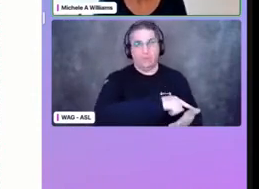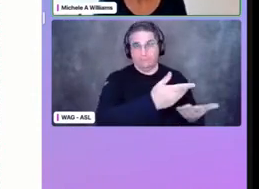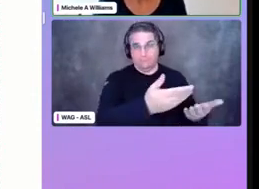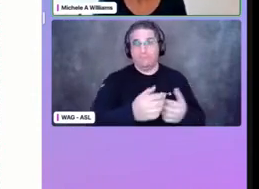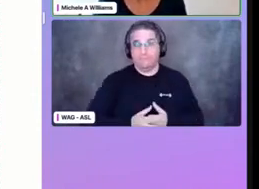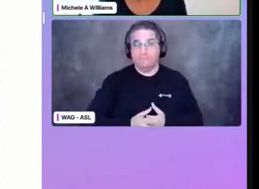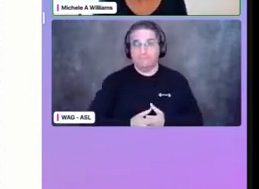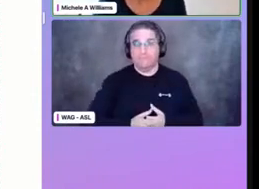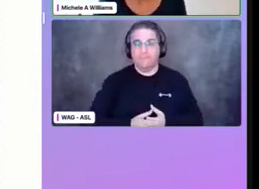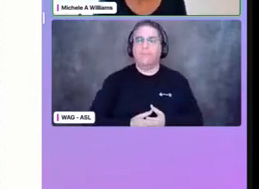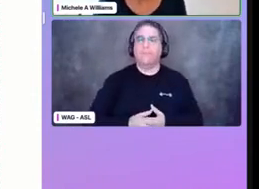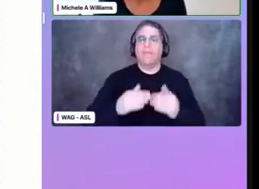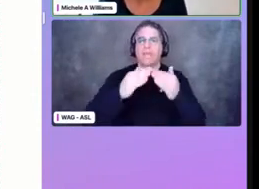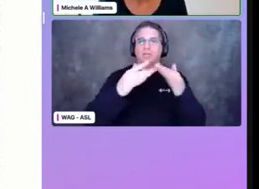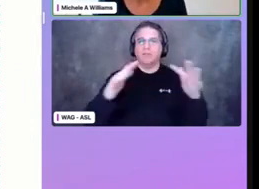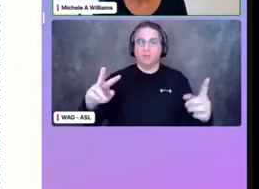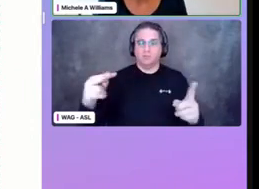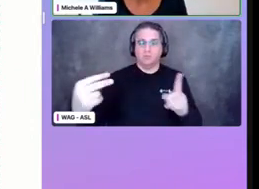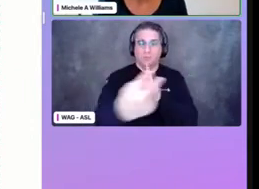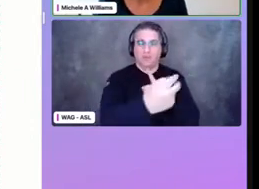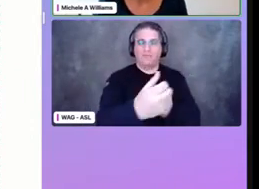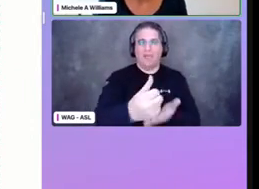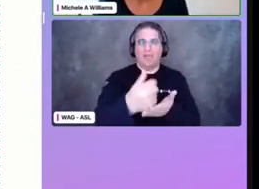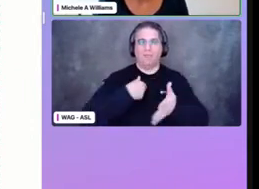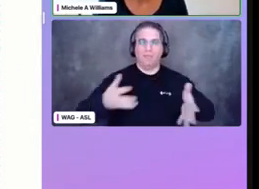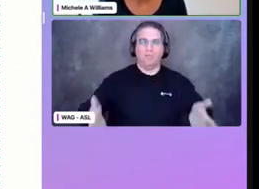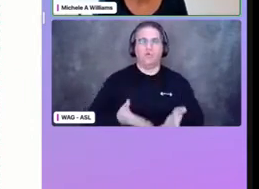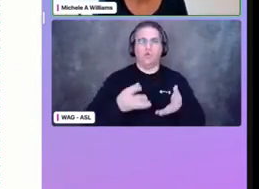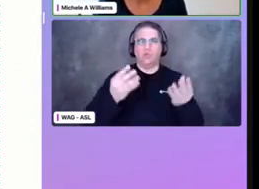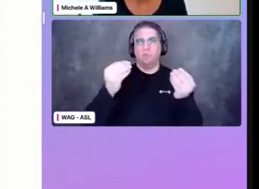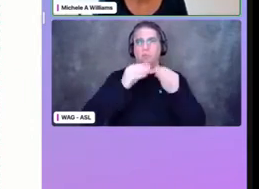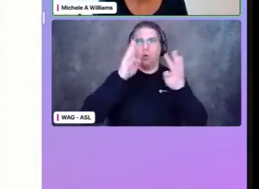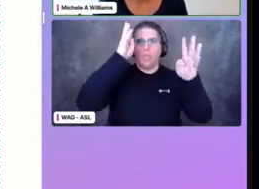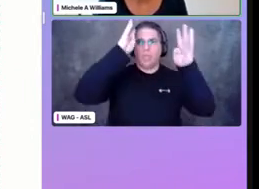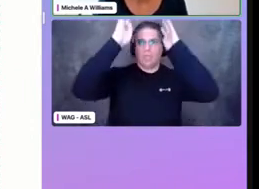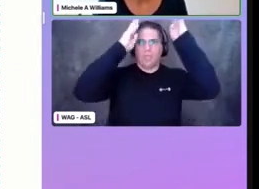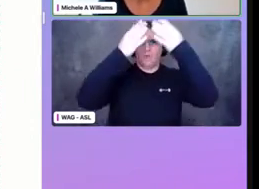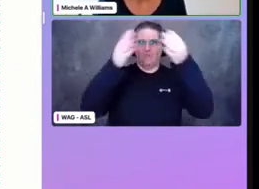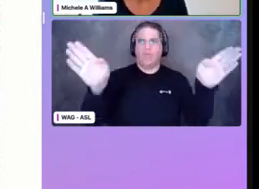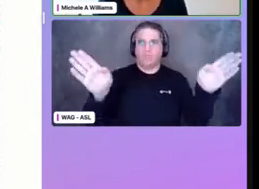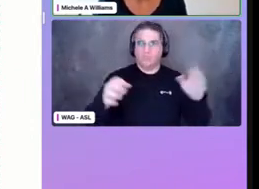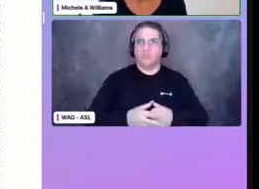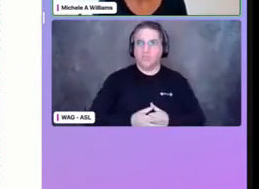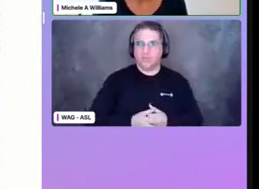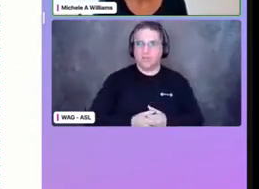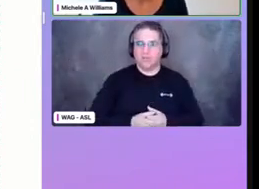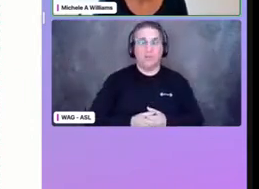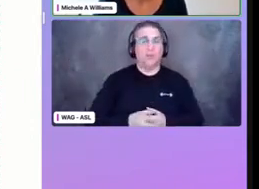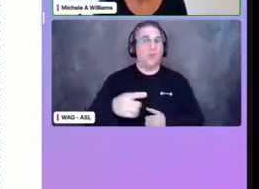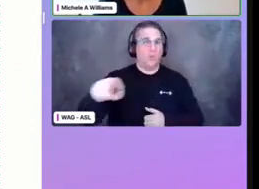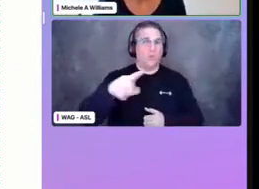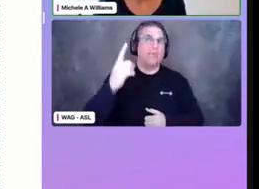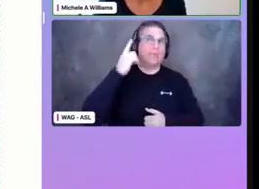intuitively. Lastly, as a bonus, the diverse perspective produced innovation. So heard as we